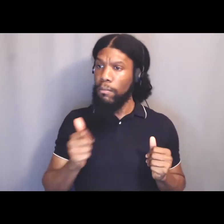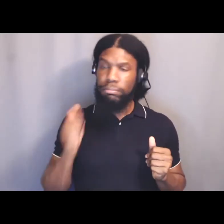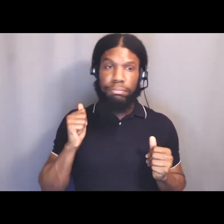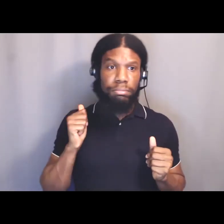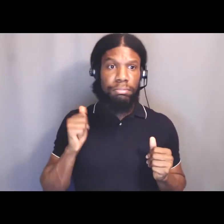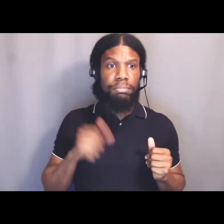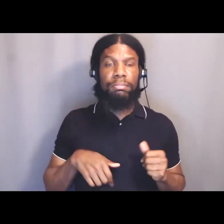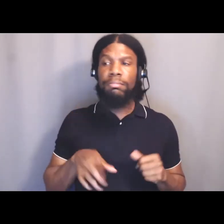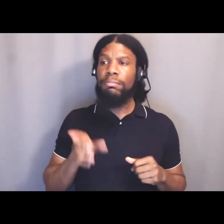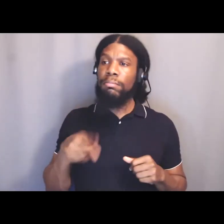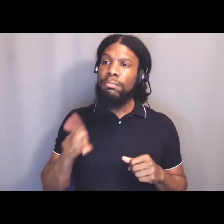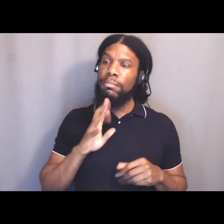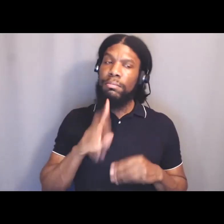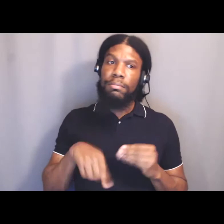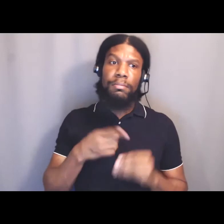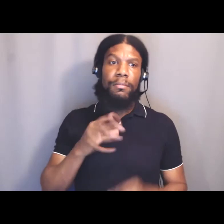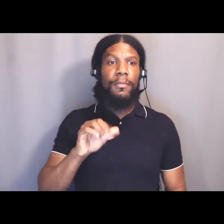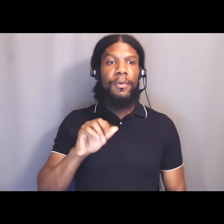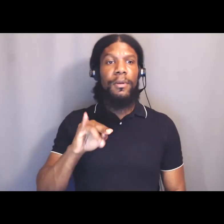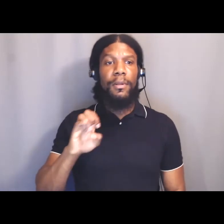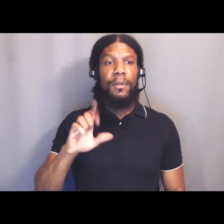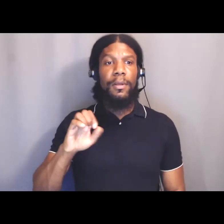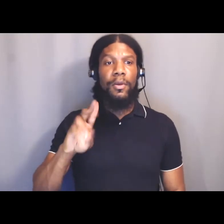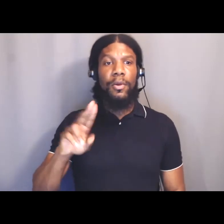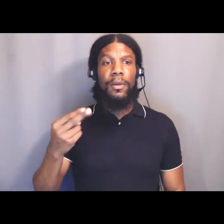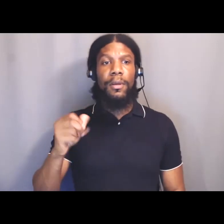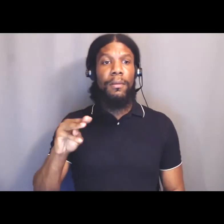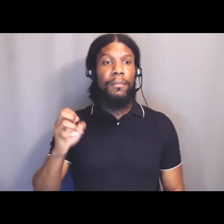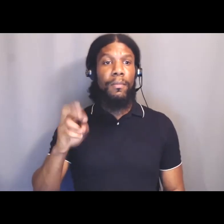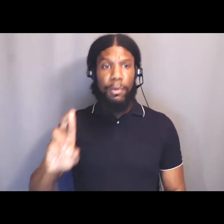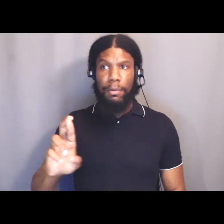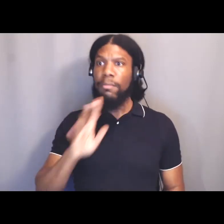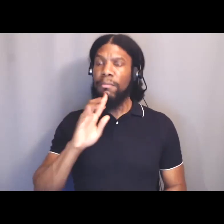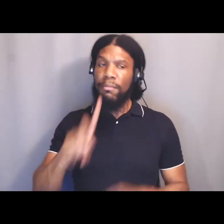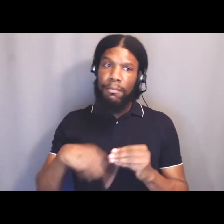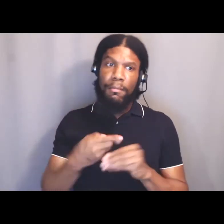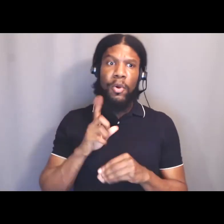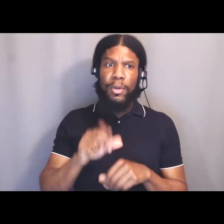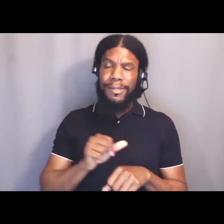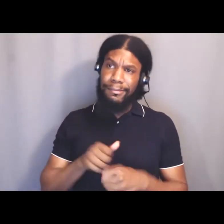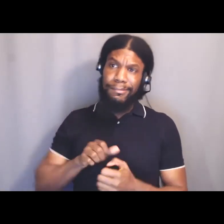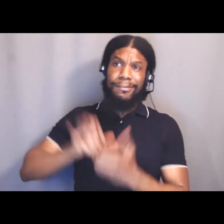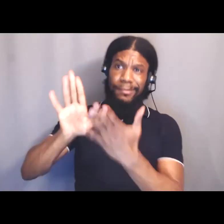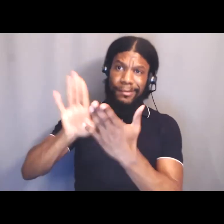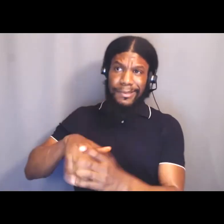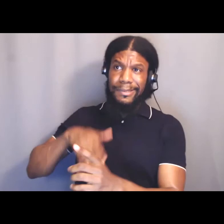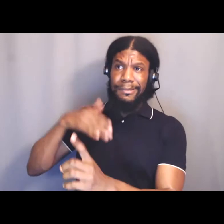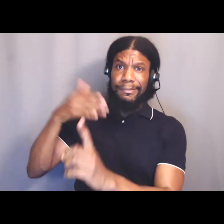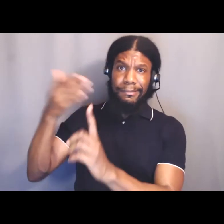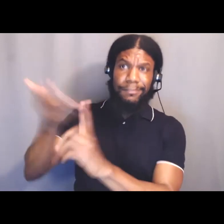to steal her life and steal her spirit. And she refused to succumb, but eventually, she did, right.